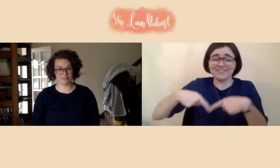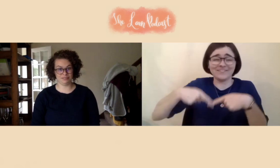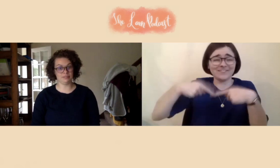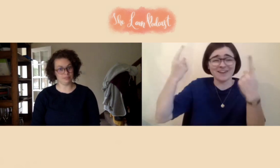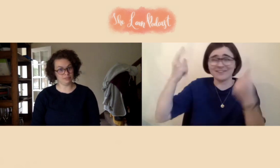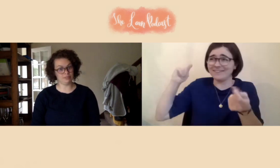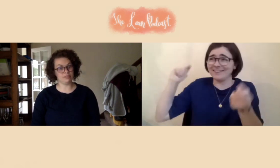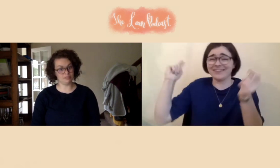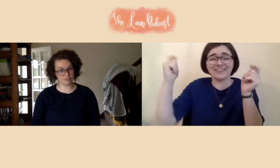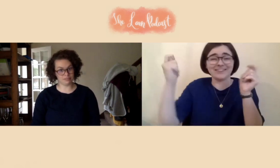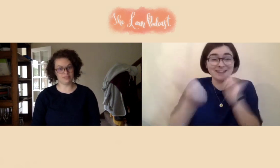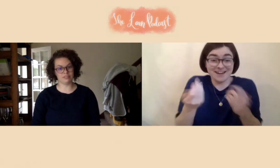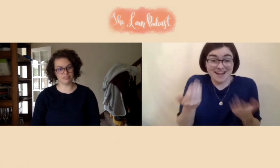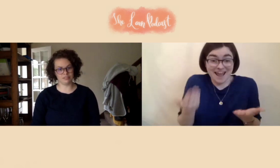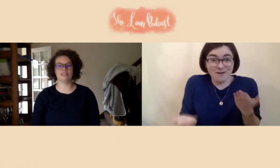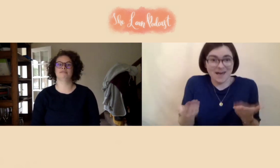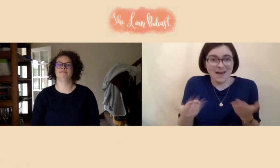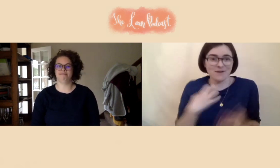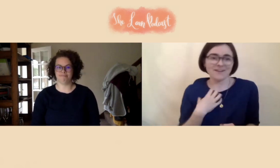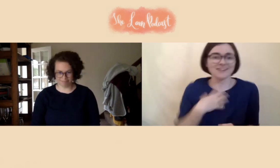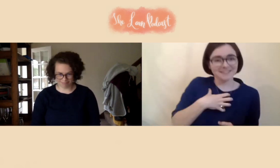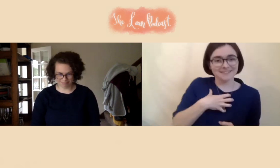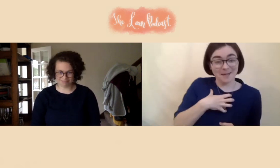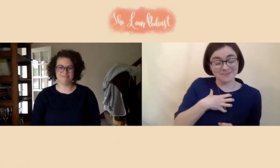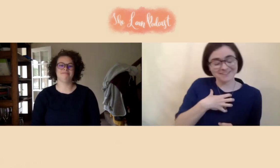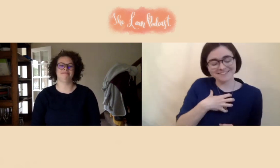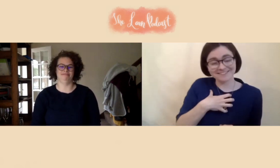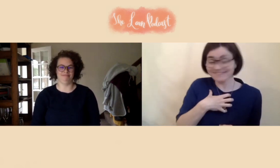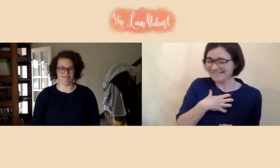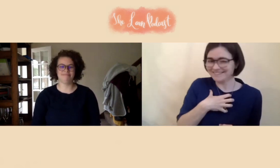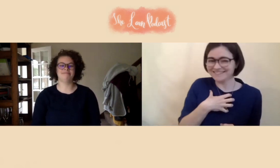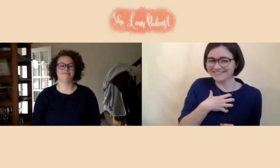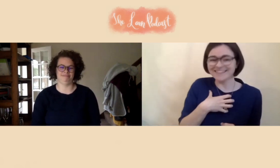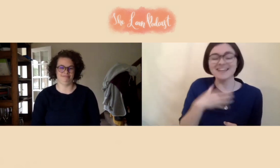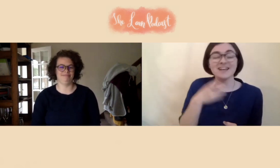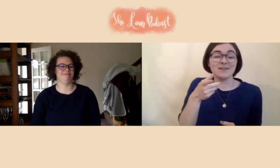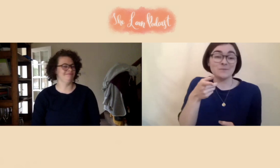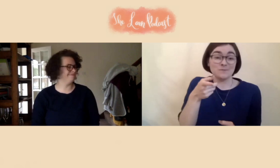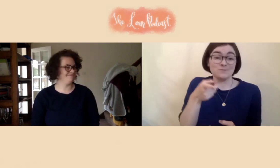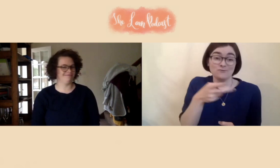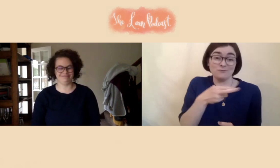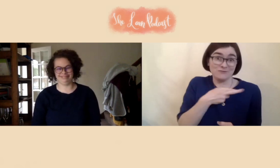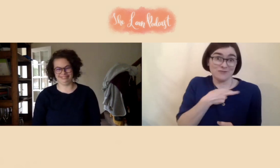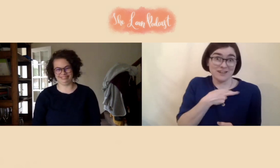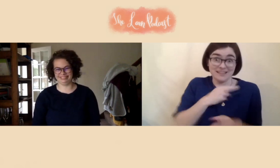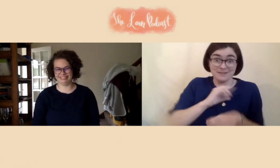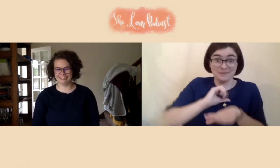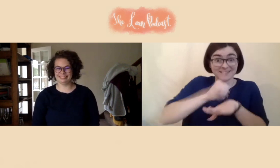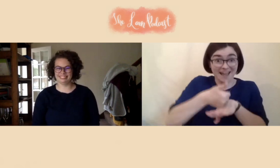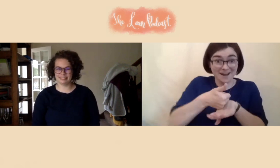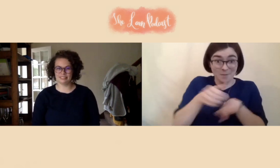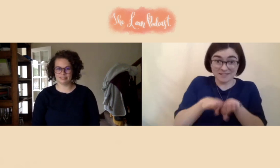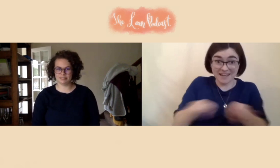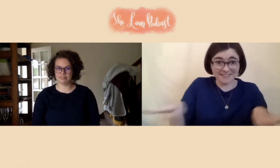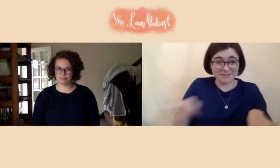in regards to how I've adapted, if you like. My actual setup has been on quite a journey,